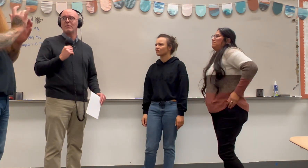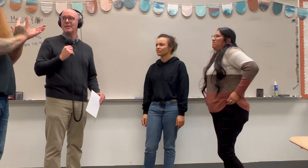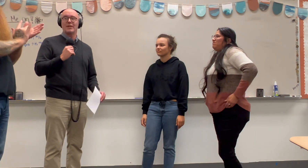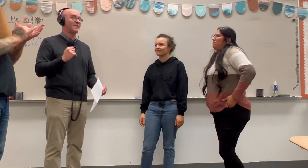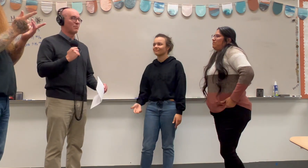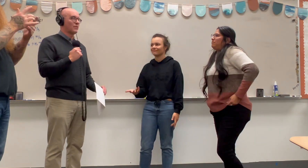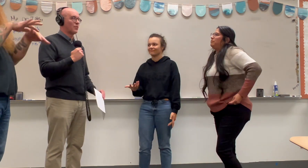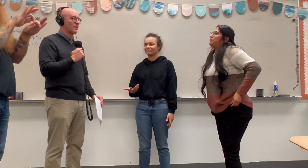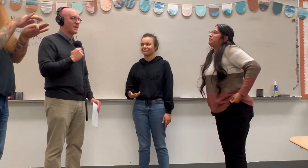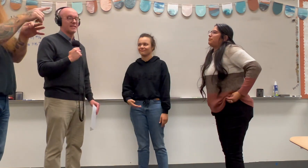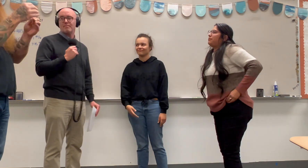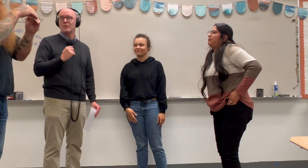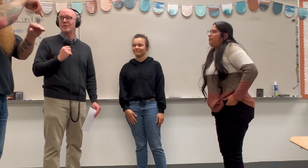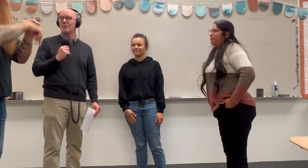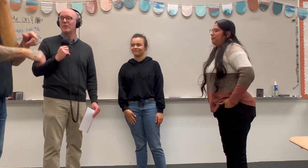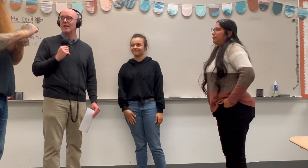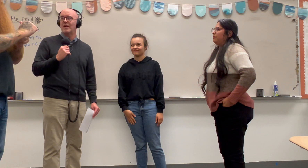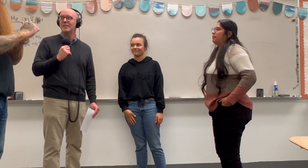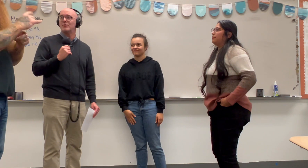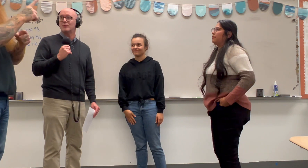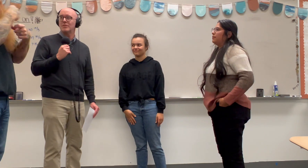that would be trained even more for because I'm sure that would create a lot of issues